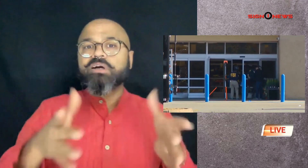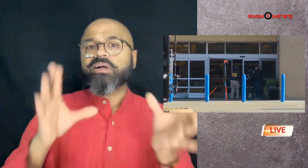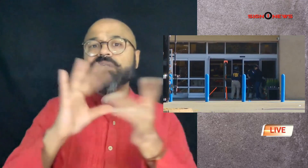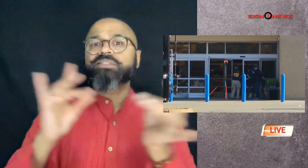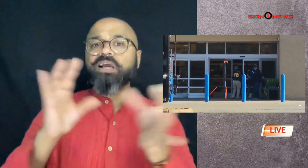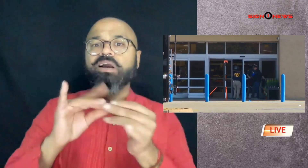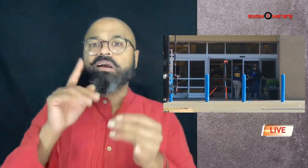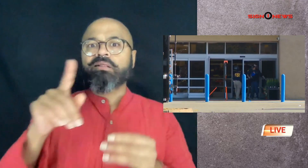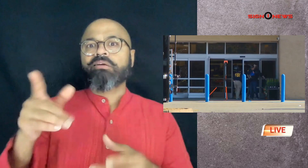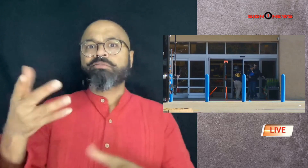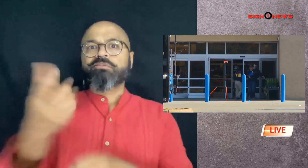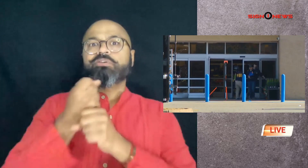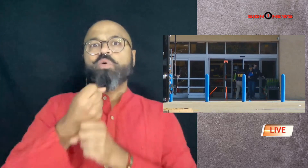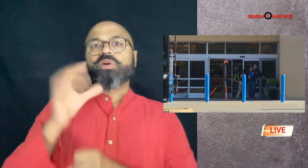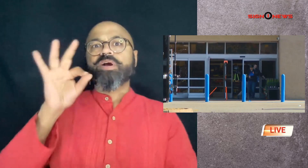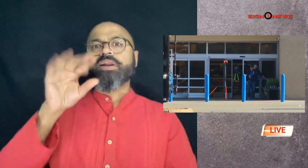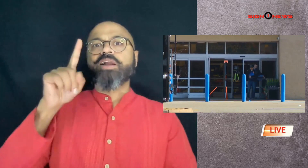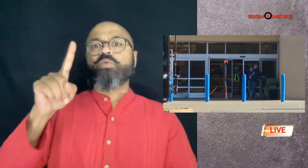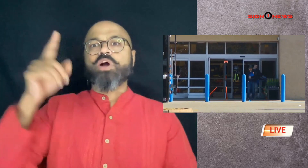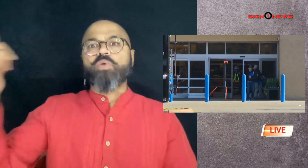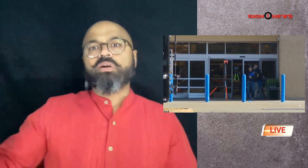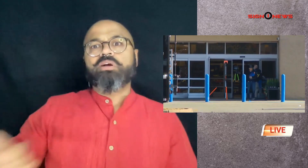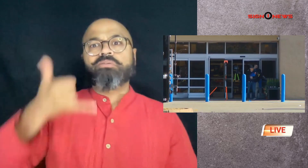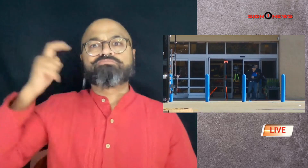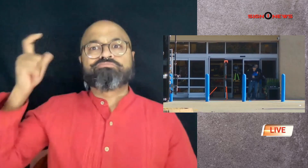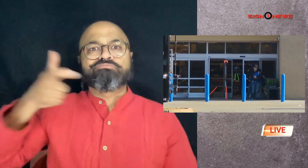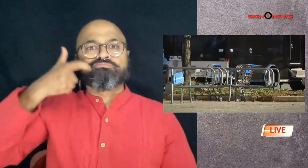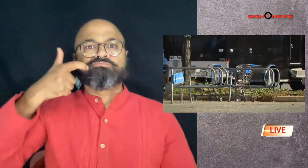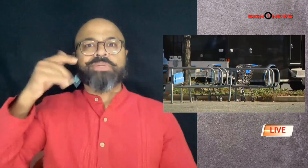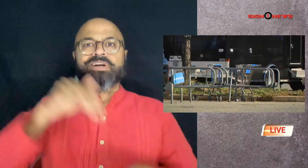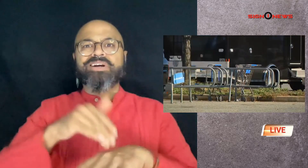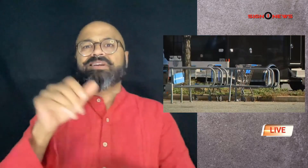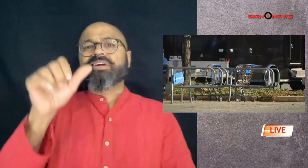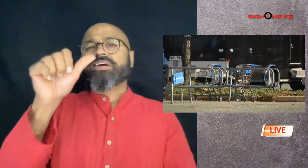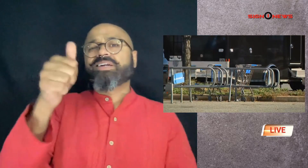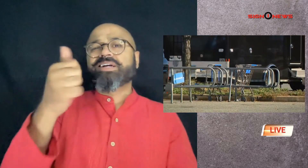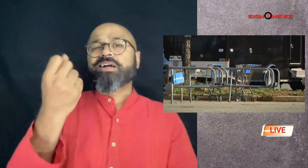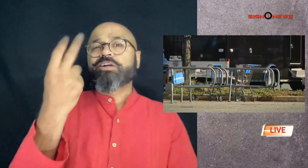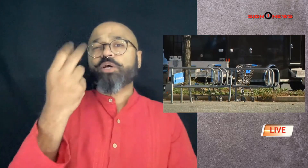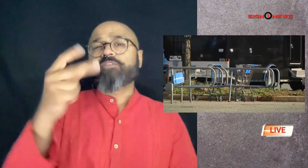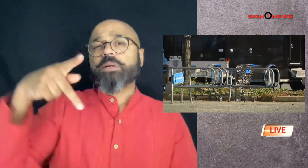investigators say they started receiving 911 calls at 10:12 PM